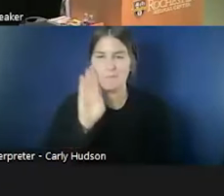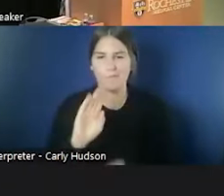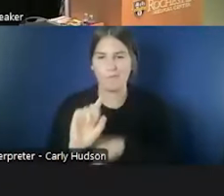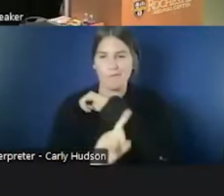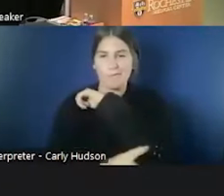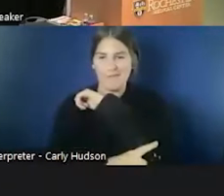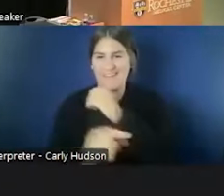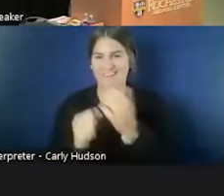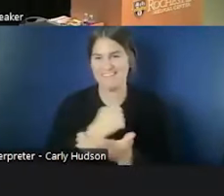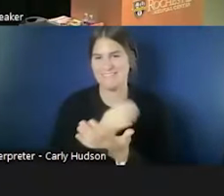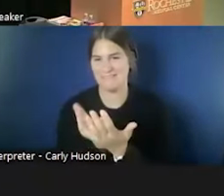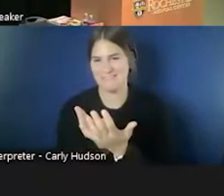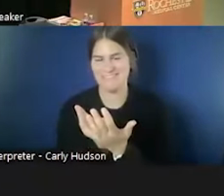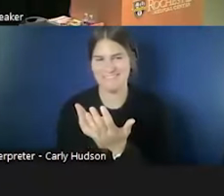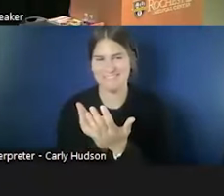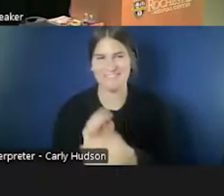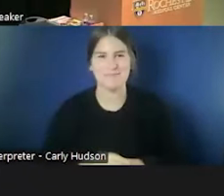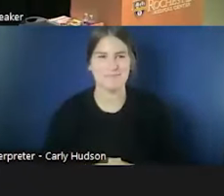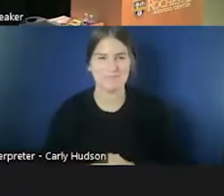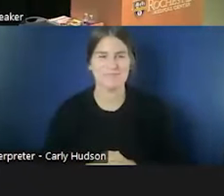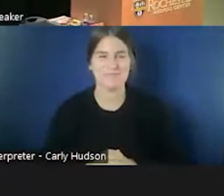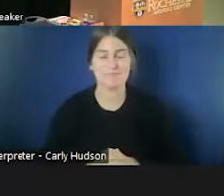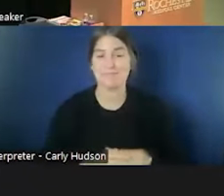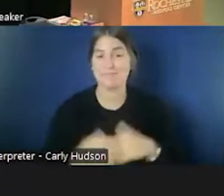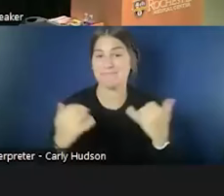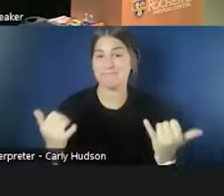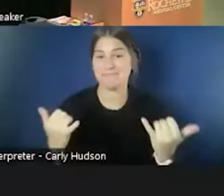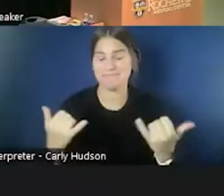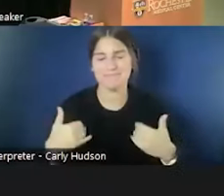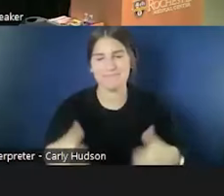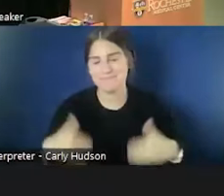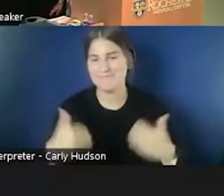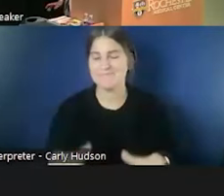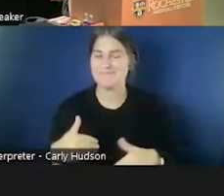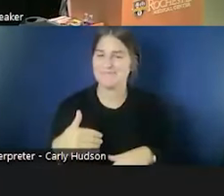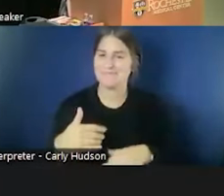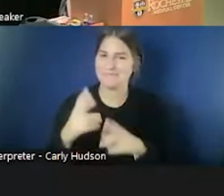here the Brown Bag series and today I have great pleasure of of first of all let me do